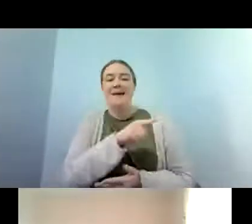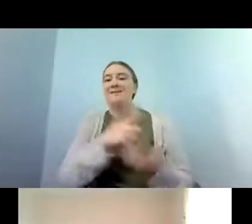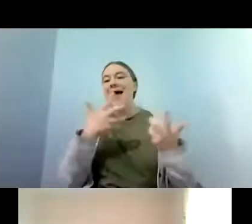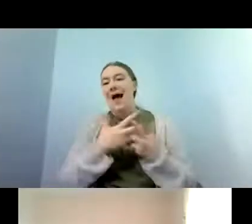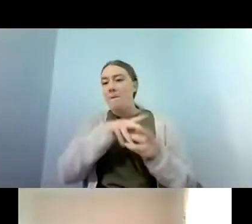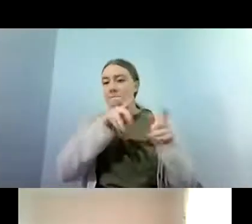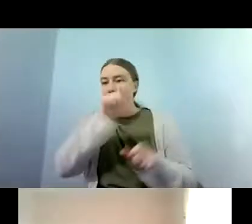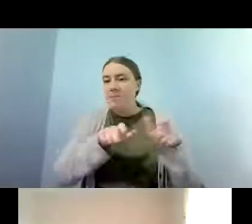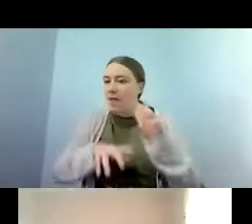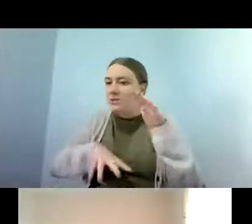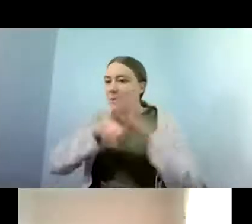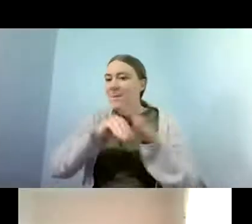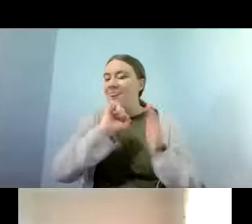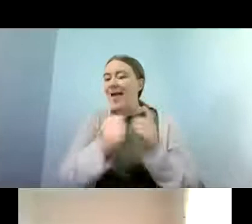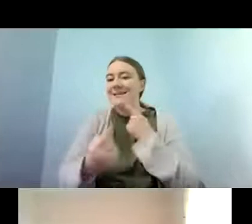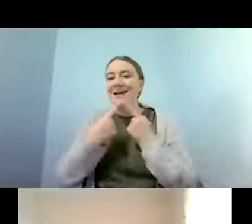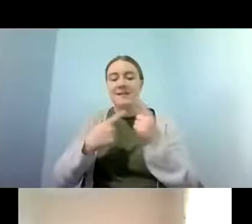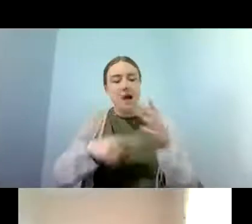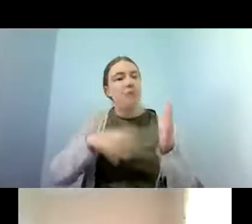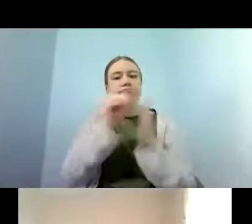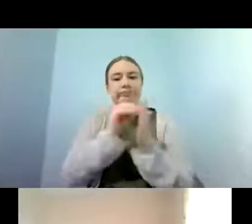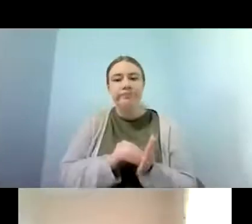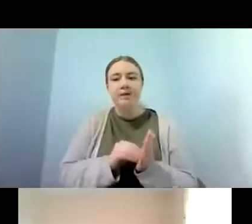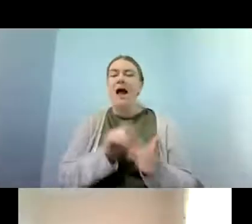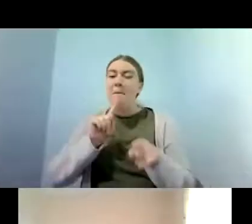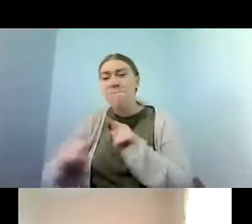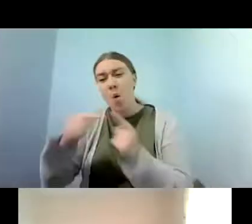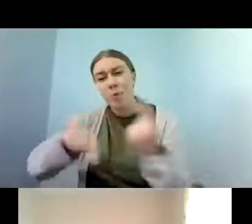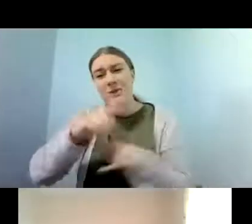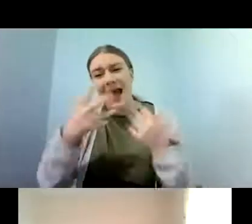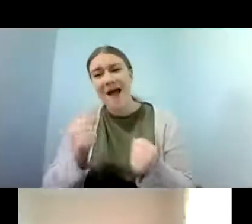and their records and every most people have got phones these days at least in the uk